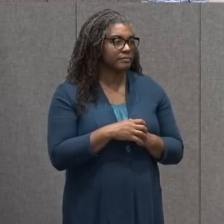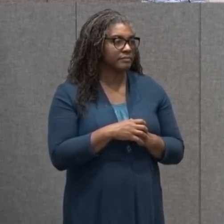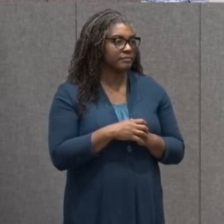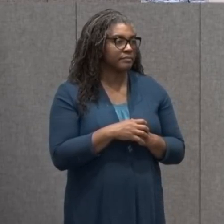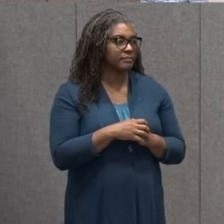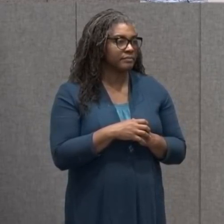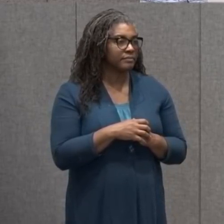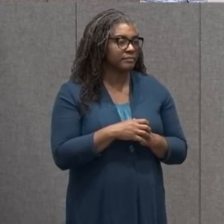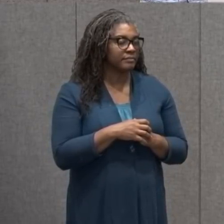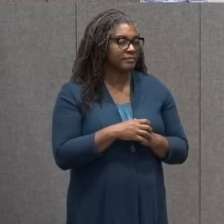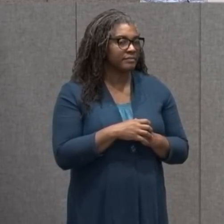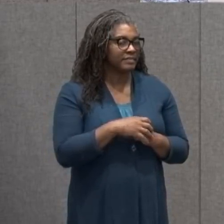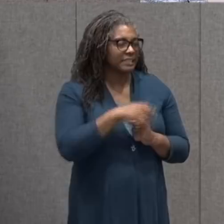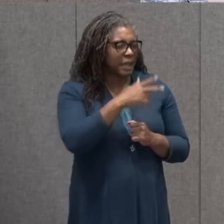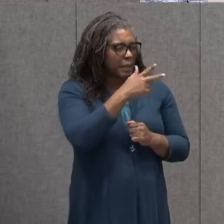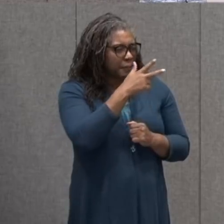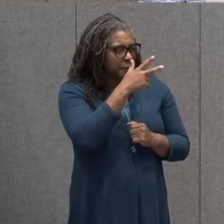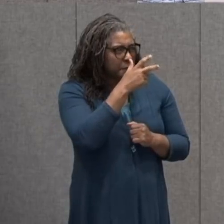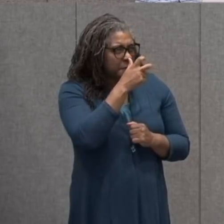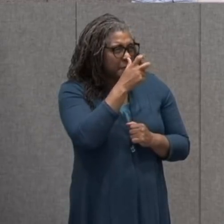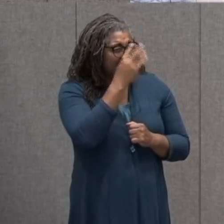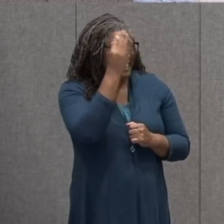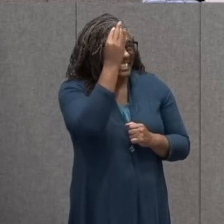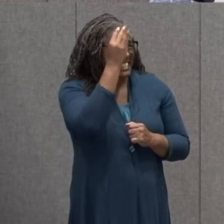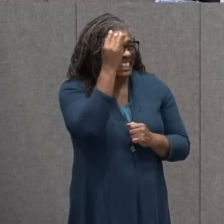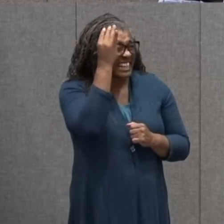Is the bug thinking? Oh, hm.